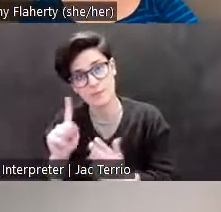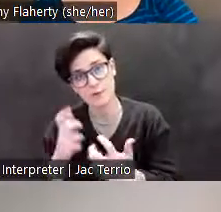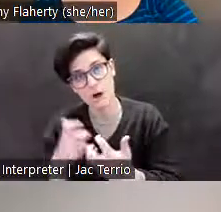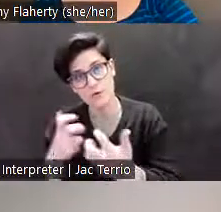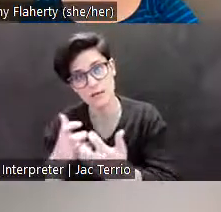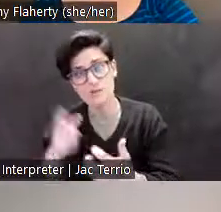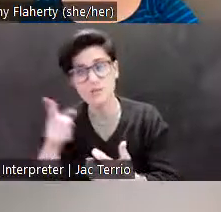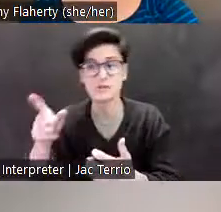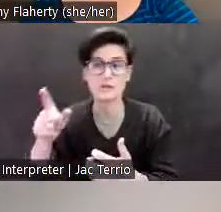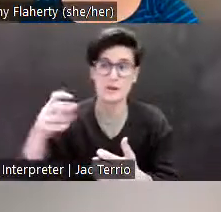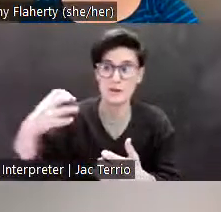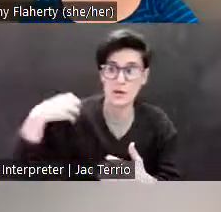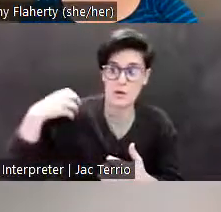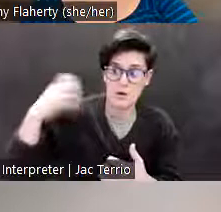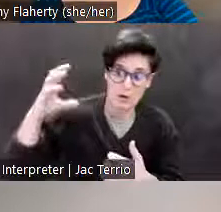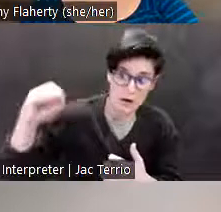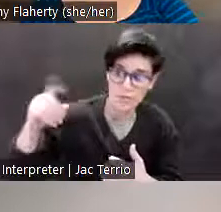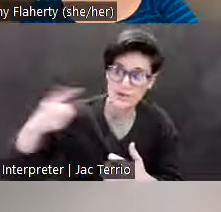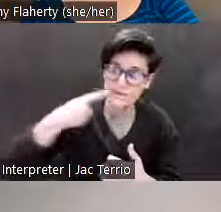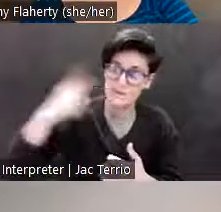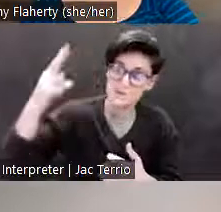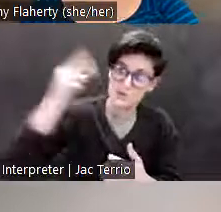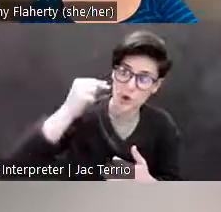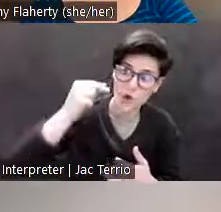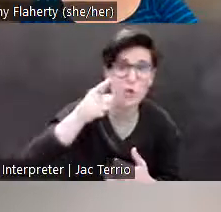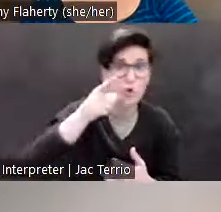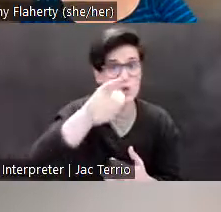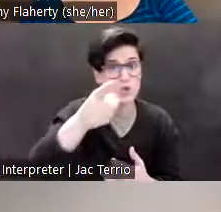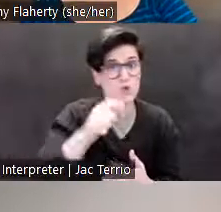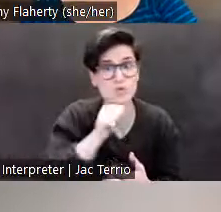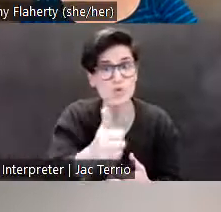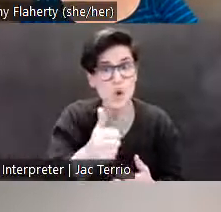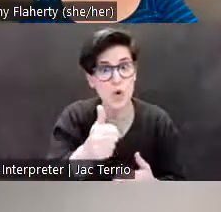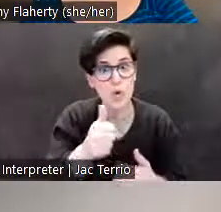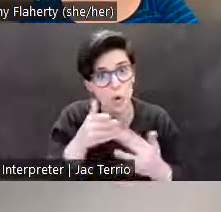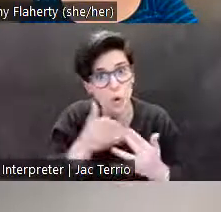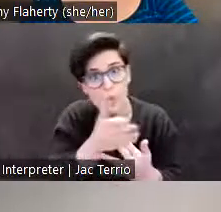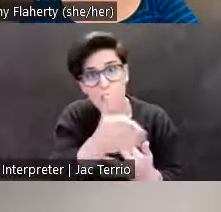says No, and you refuse to go through the interactive process, you may then have difficulty